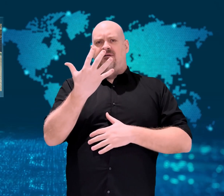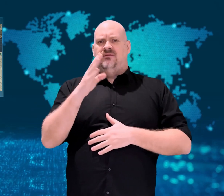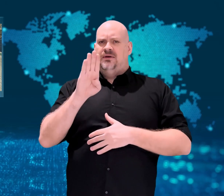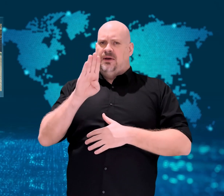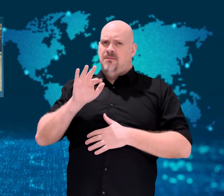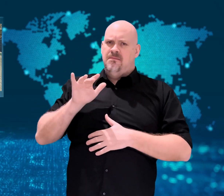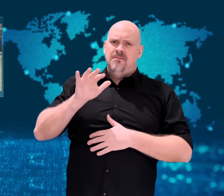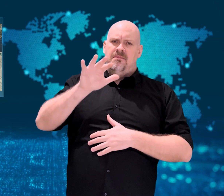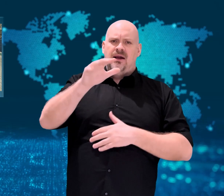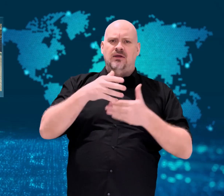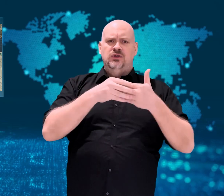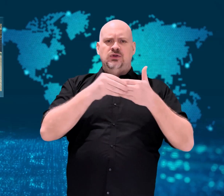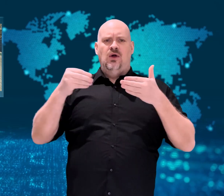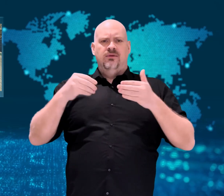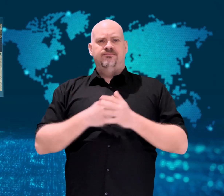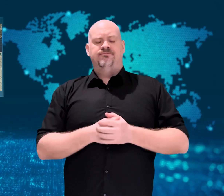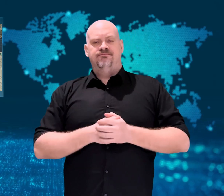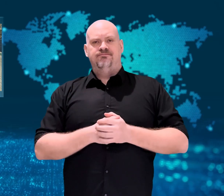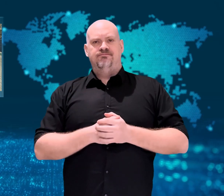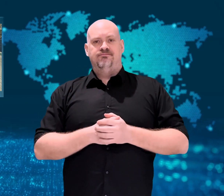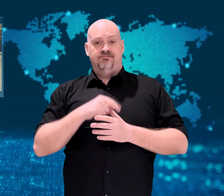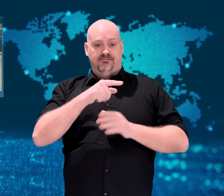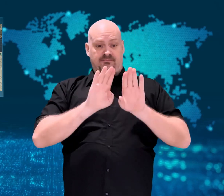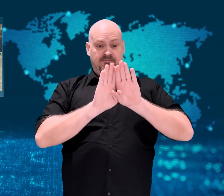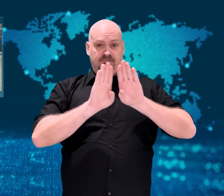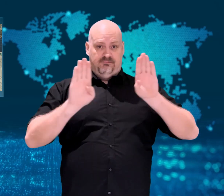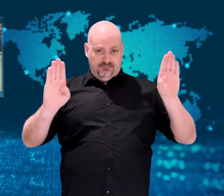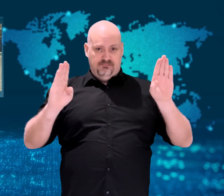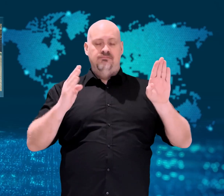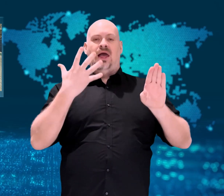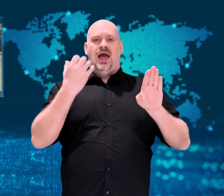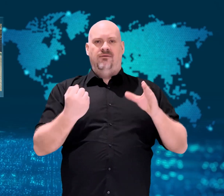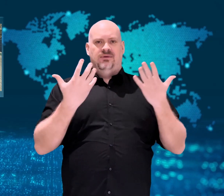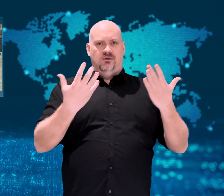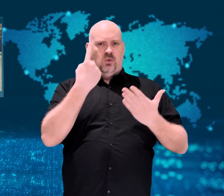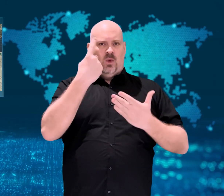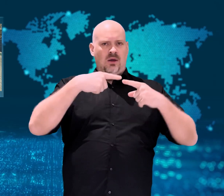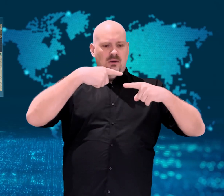is said to be operational soon.